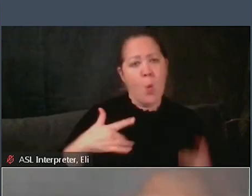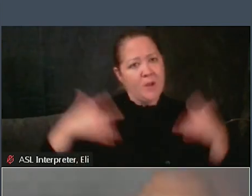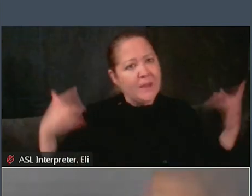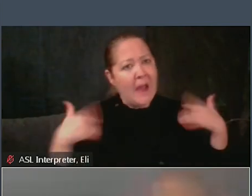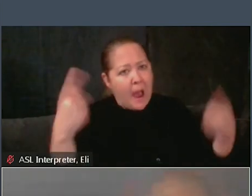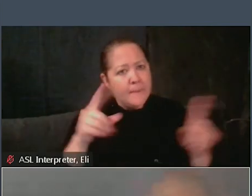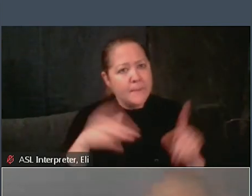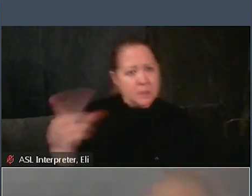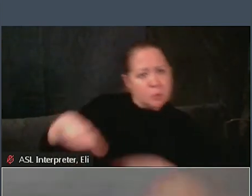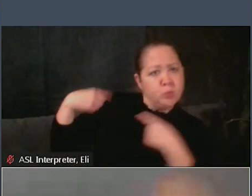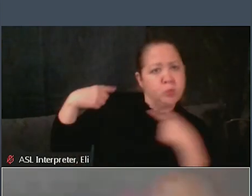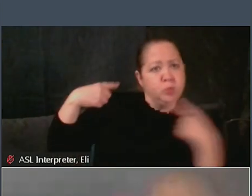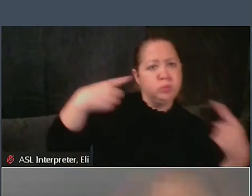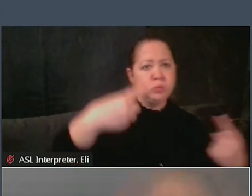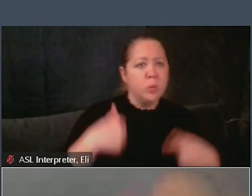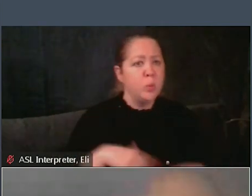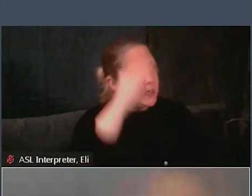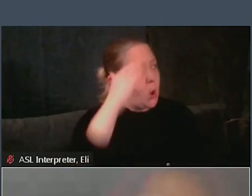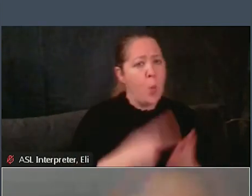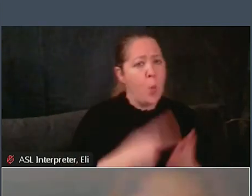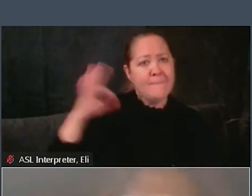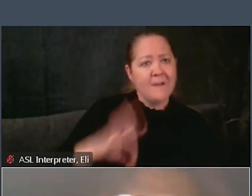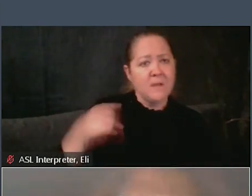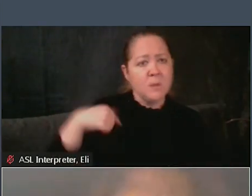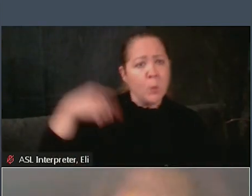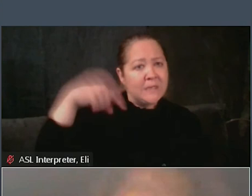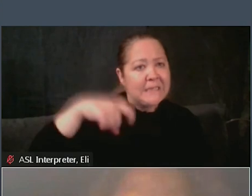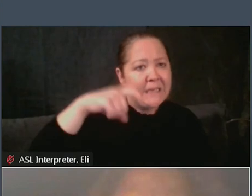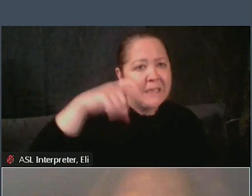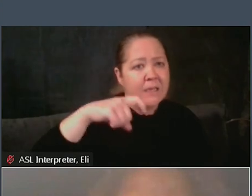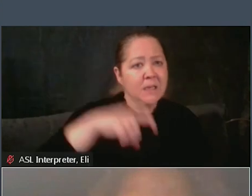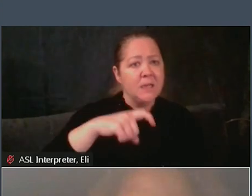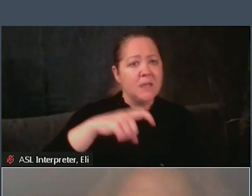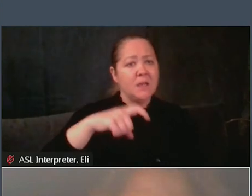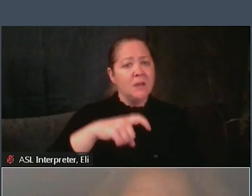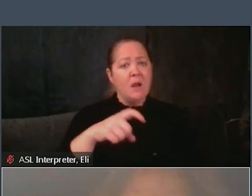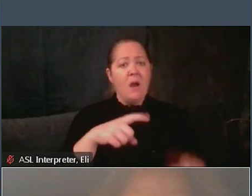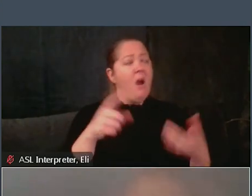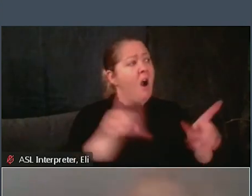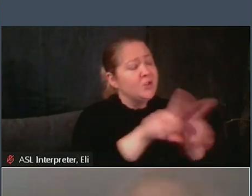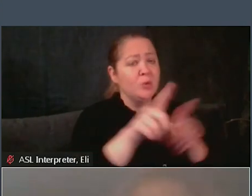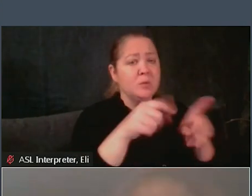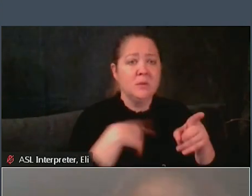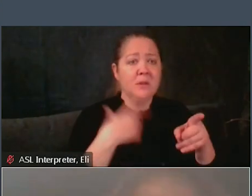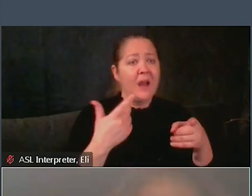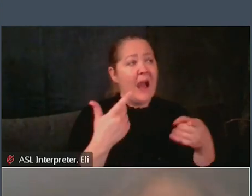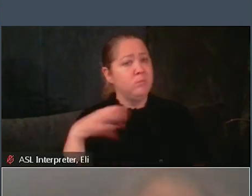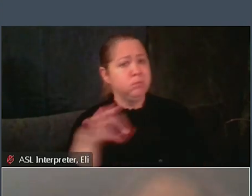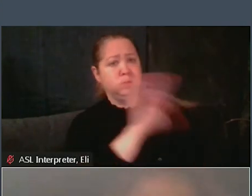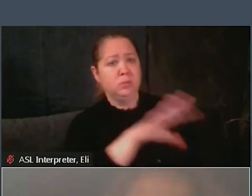we actually know what benefits are needed to actually make them eat meat and to make the shelter that's already there better. I know it was a lot of churches, a lot of ministers,